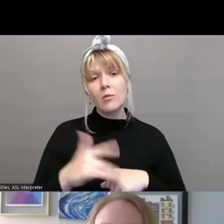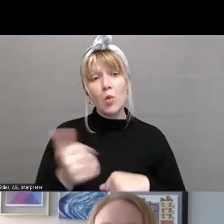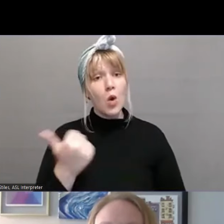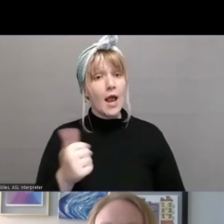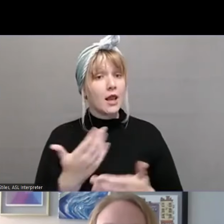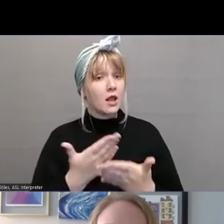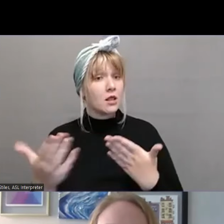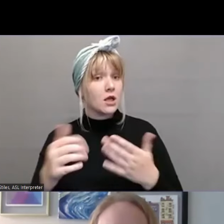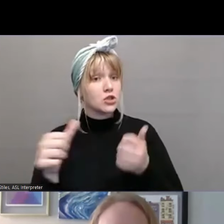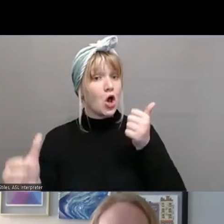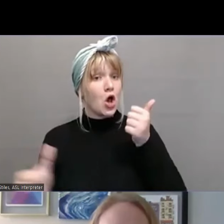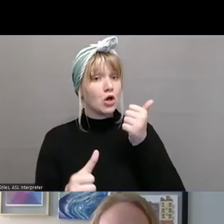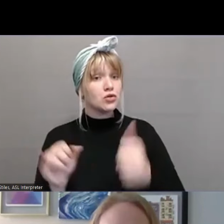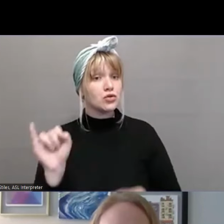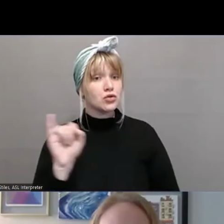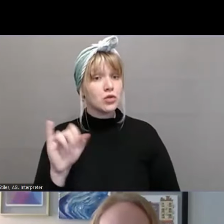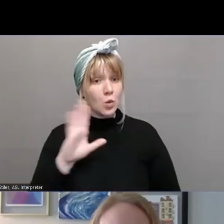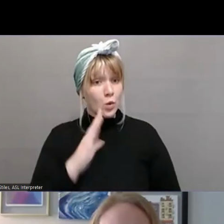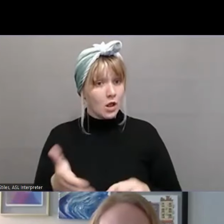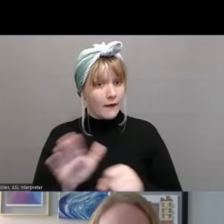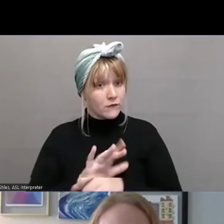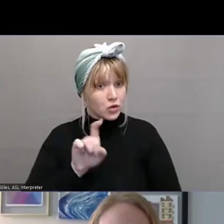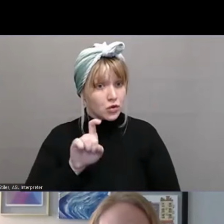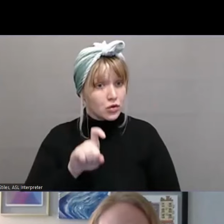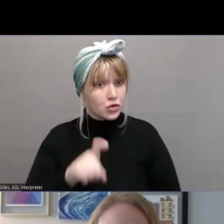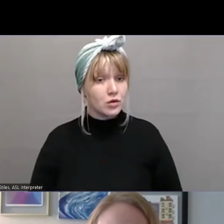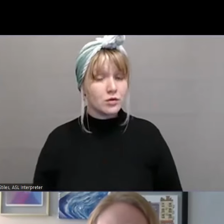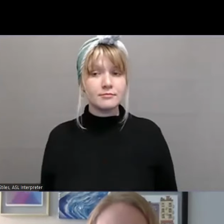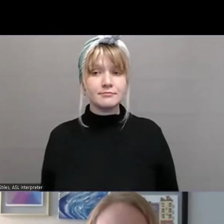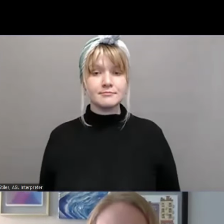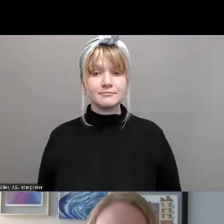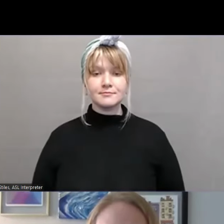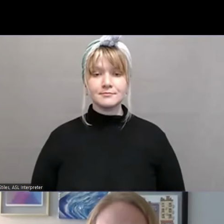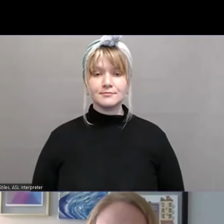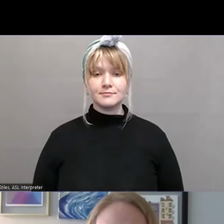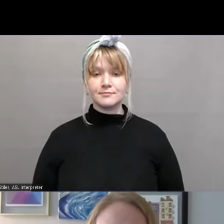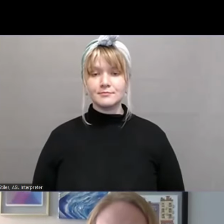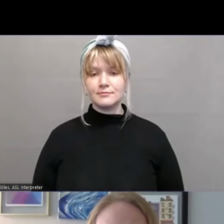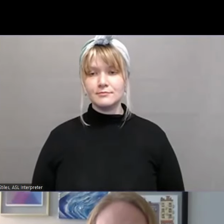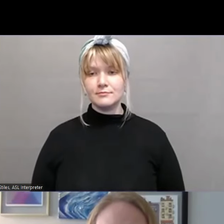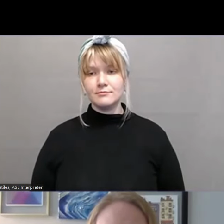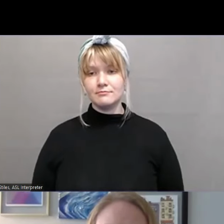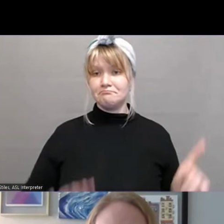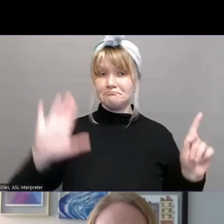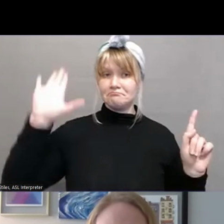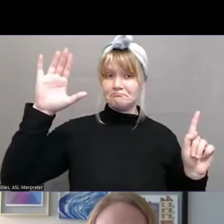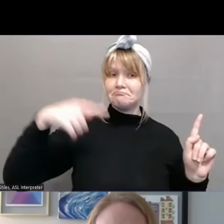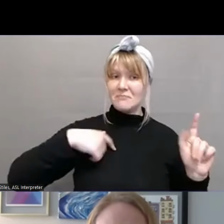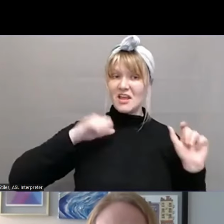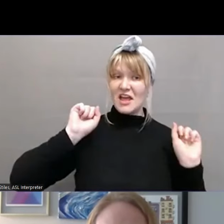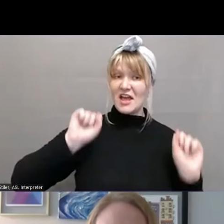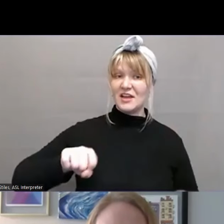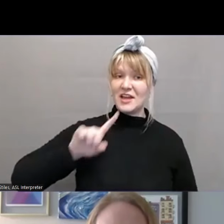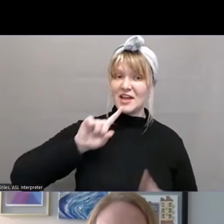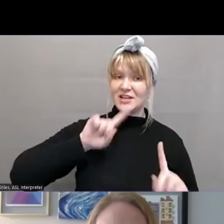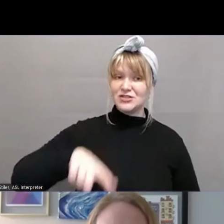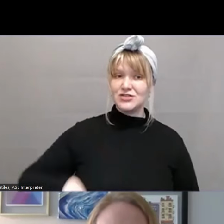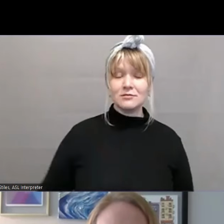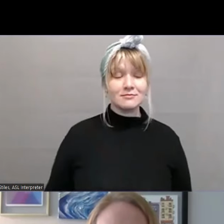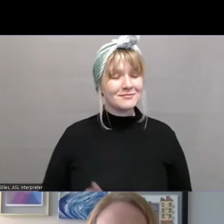or if there's anything under insurance that would cover that. I can take that one.